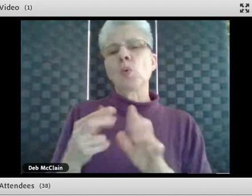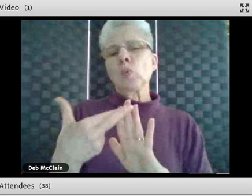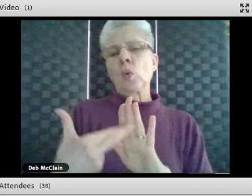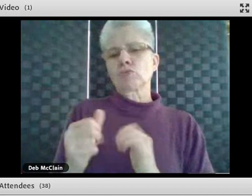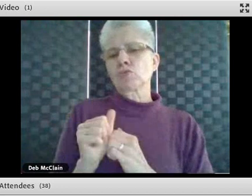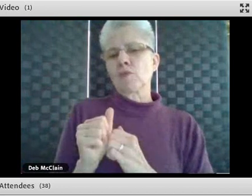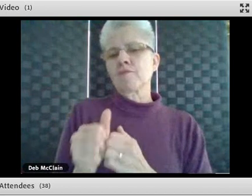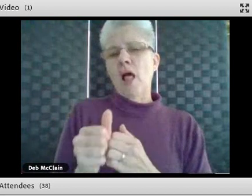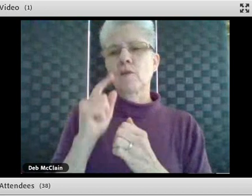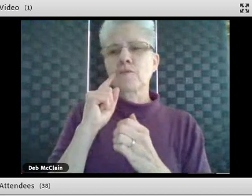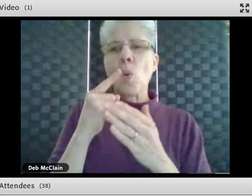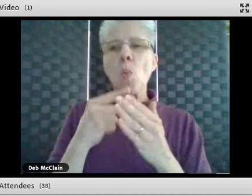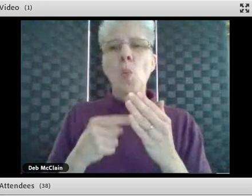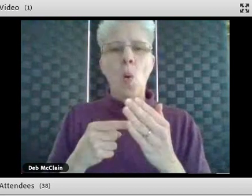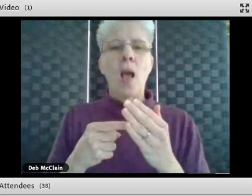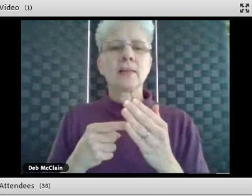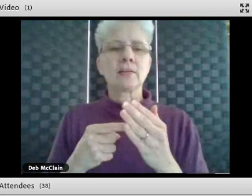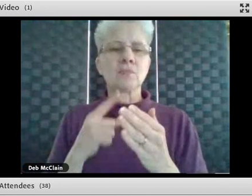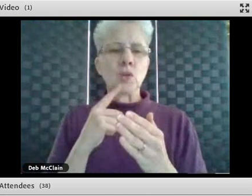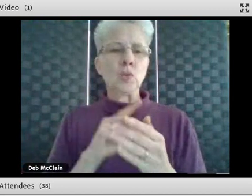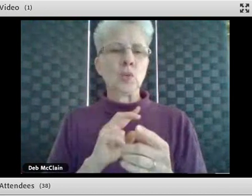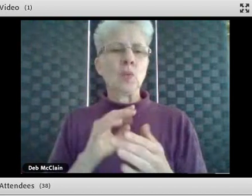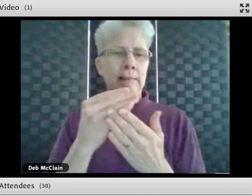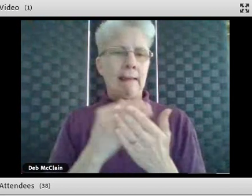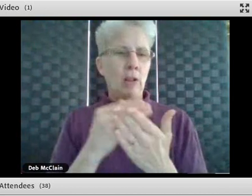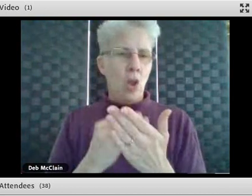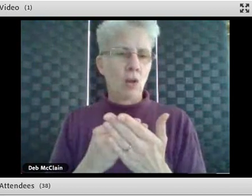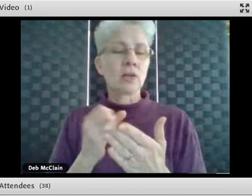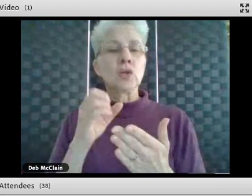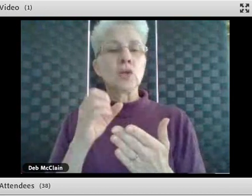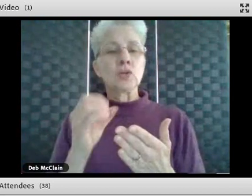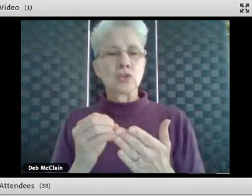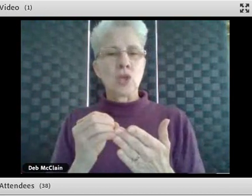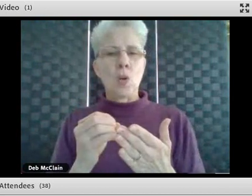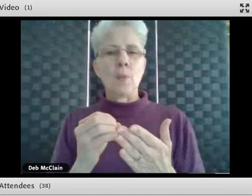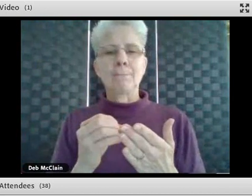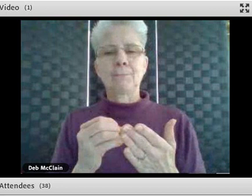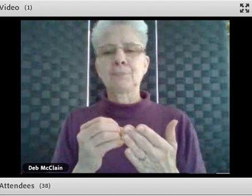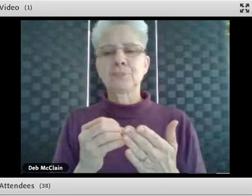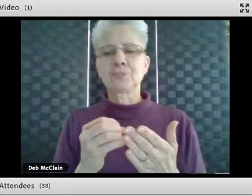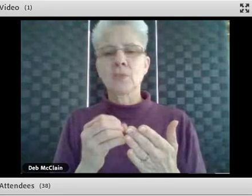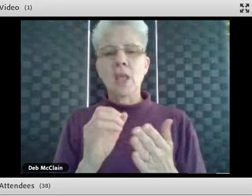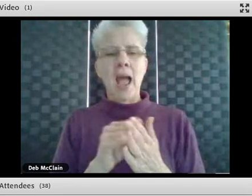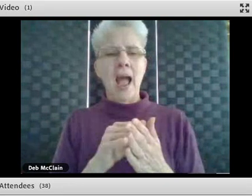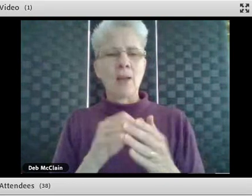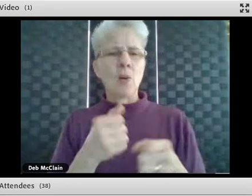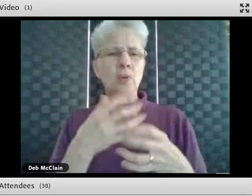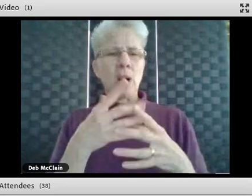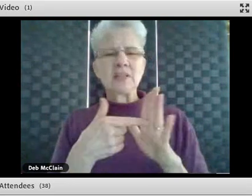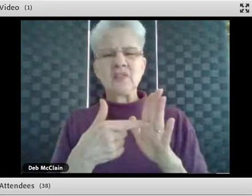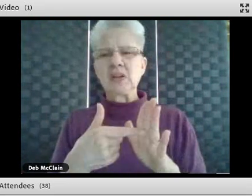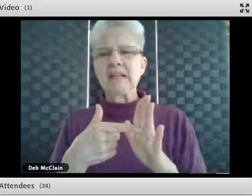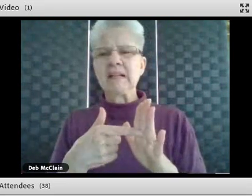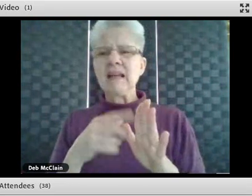So, here I put up a bunch of covers. Like, "Eating People is Wrong"